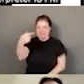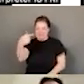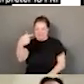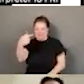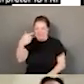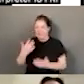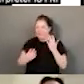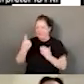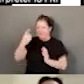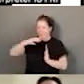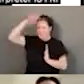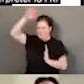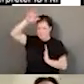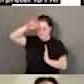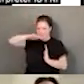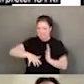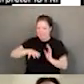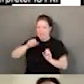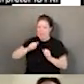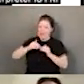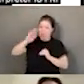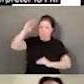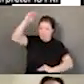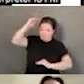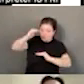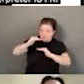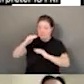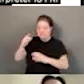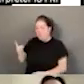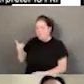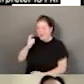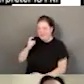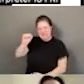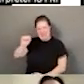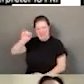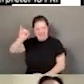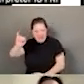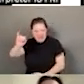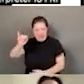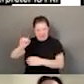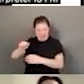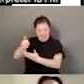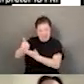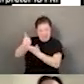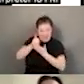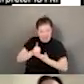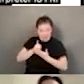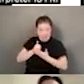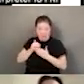if the use of AI to make the web more accessible for people with cognitive impairments, if that is something we have worked with.